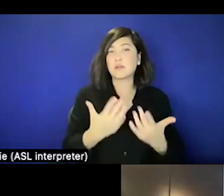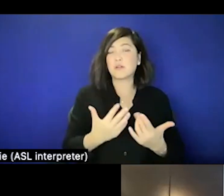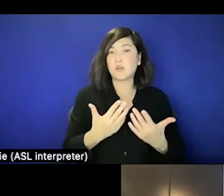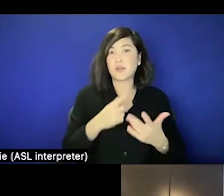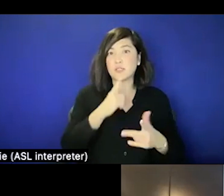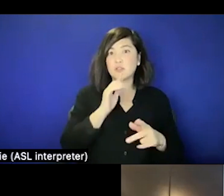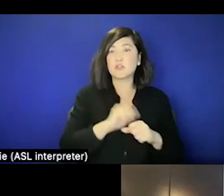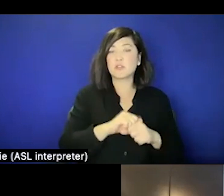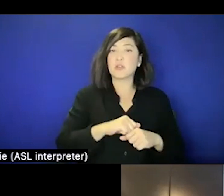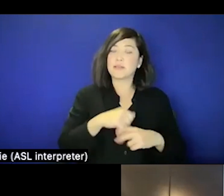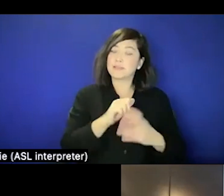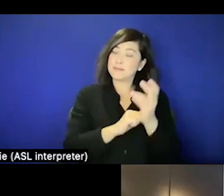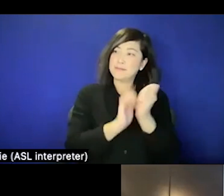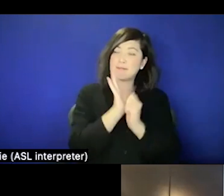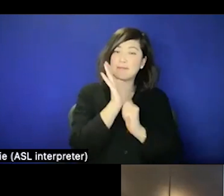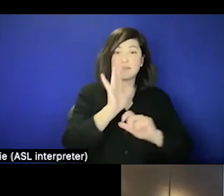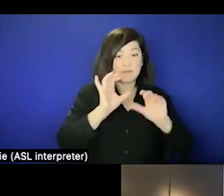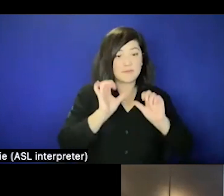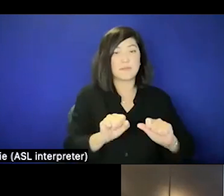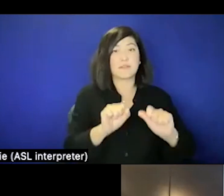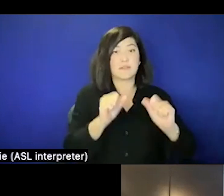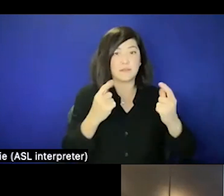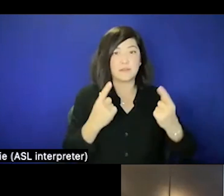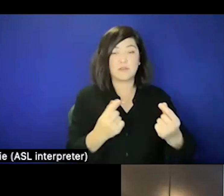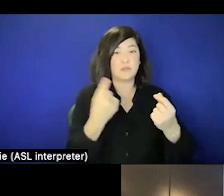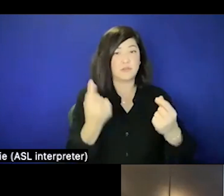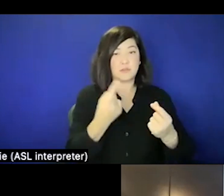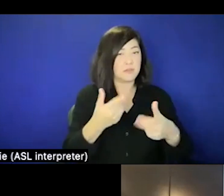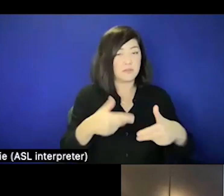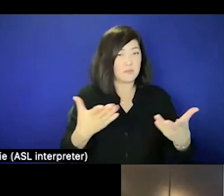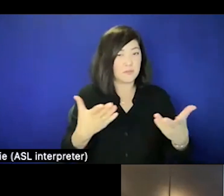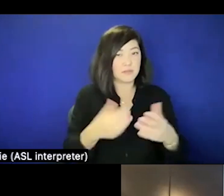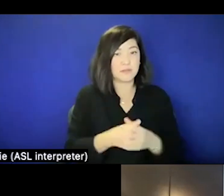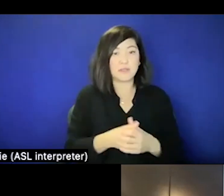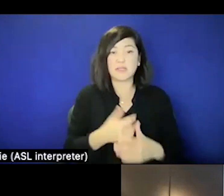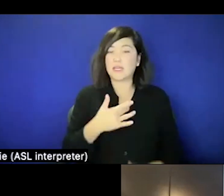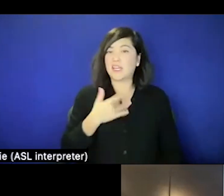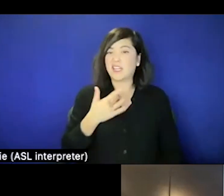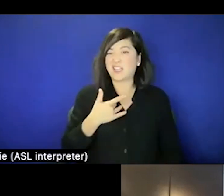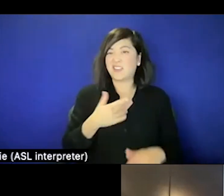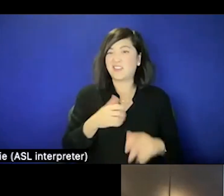to what we do? I feel like we lost a couple of years because it was hard to...we had to